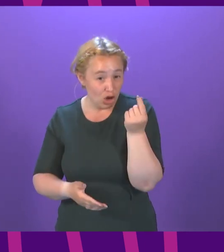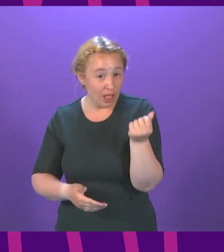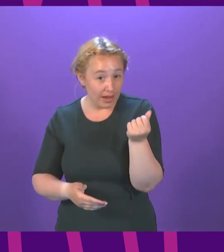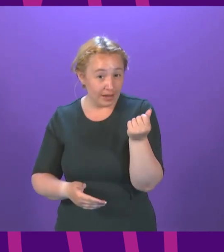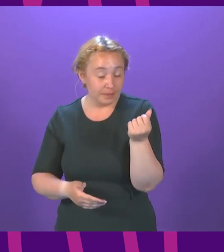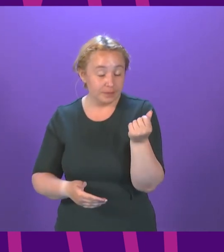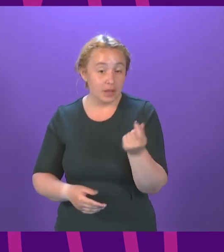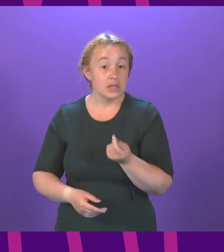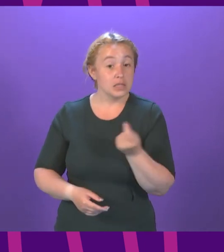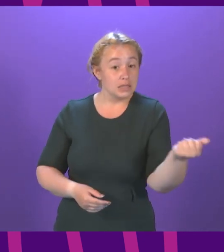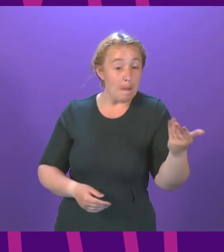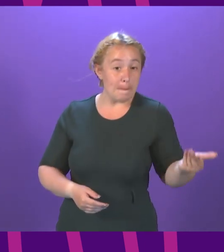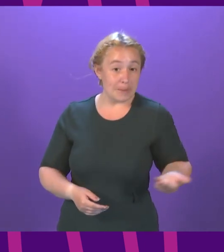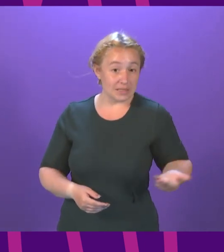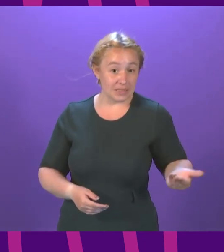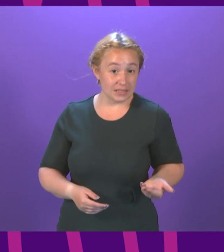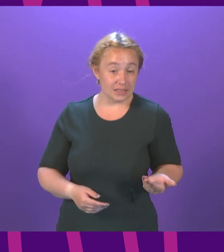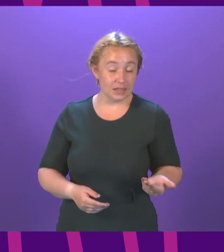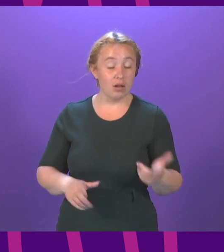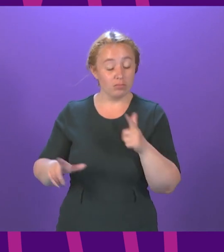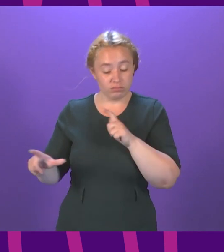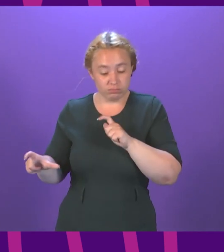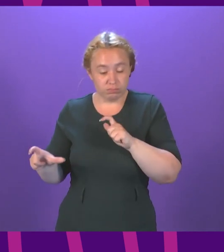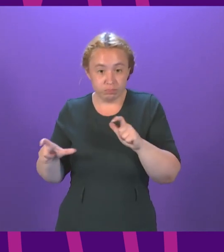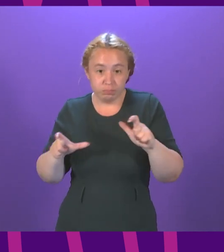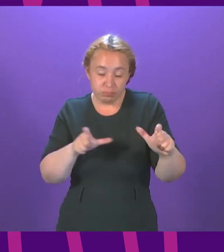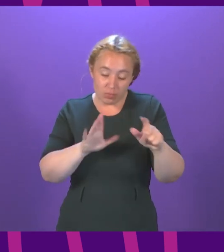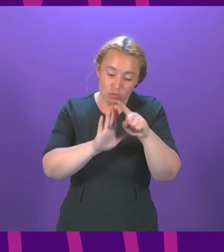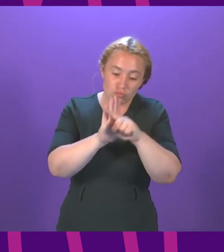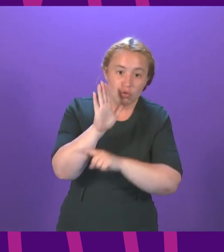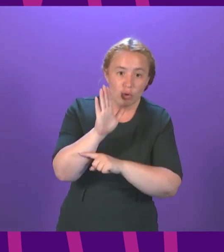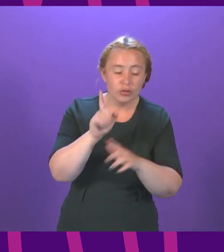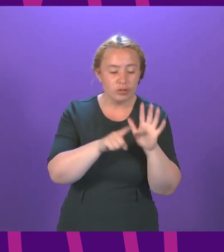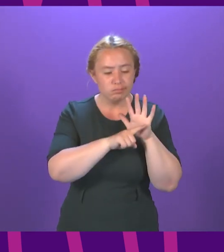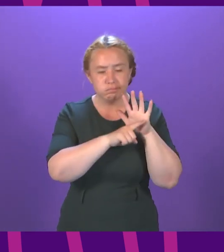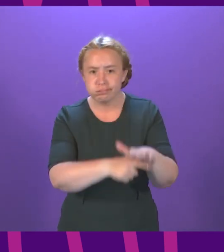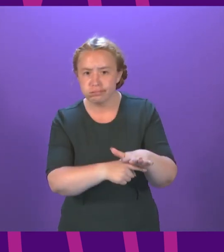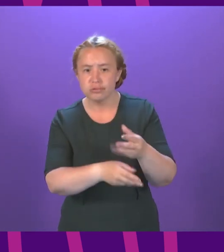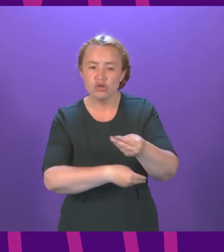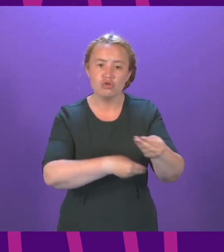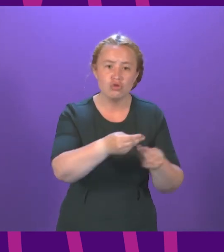For some businesses, the continuing constraint on their trade will relate to whether people feel